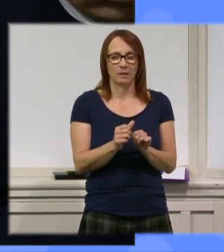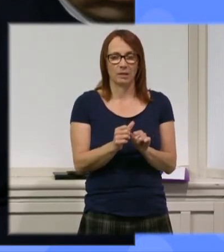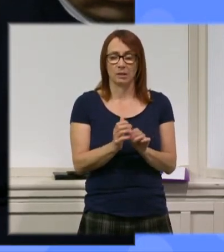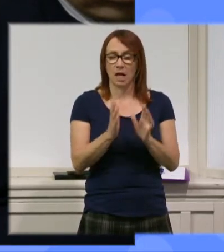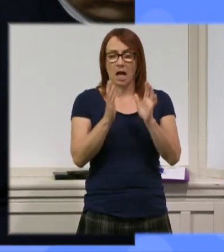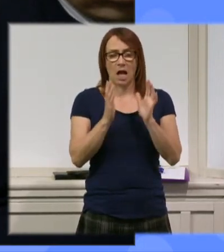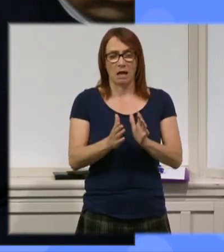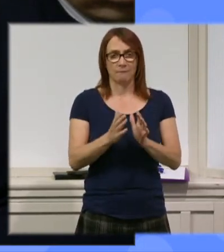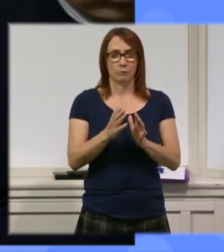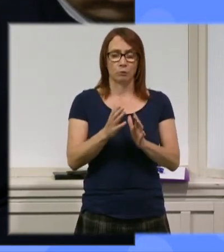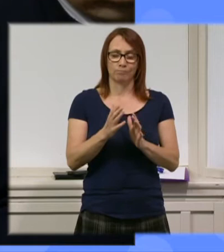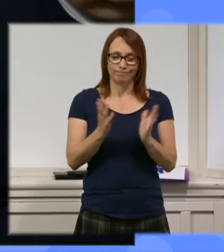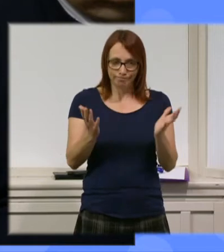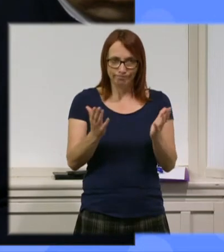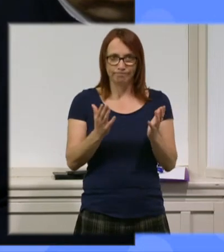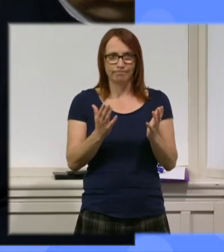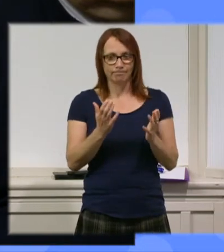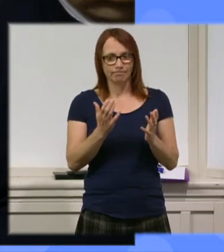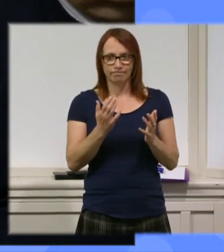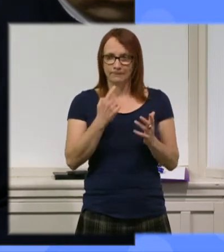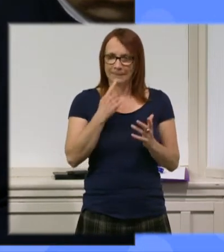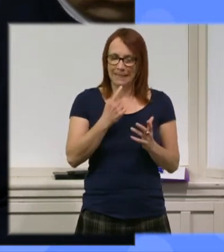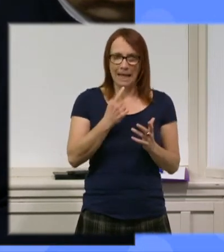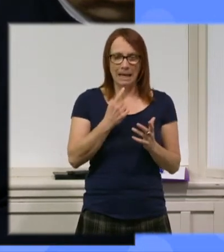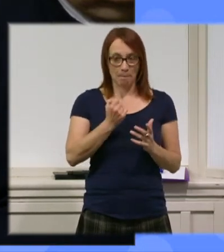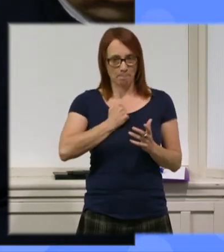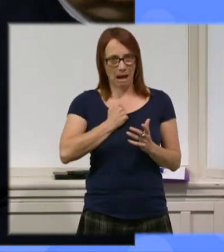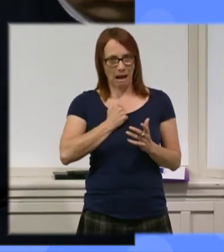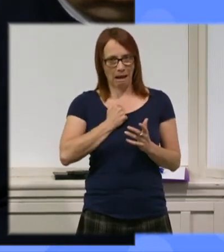courage of our convictions doesn't mean we can't work with others we really need